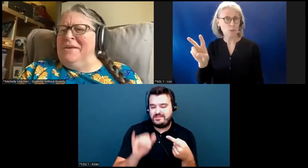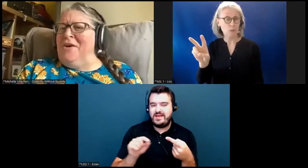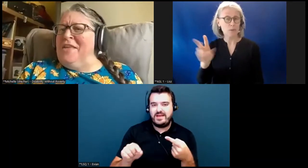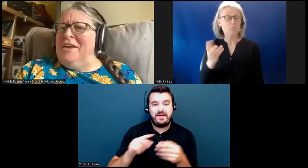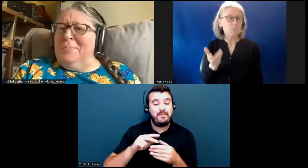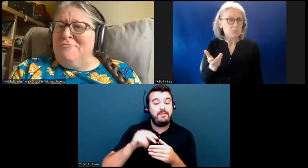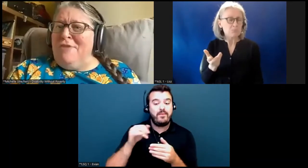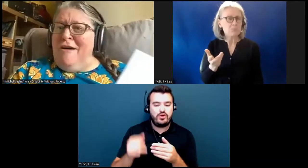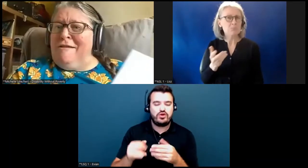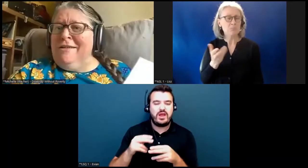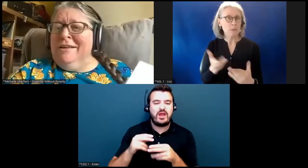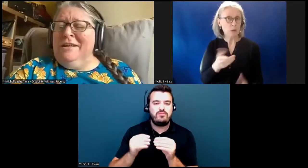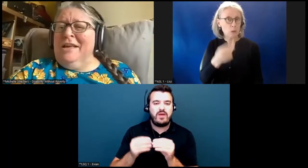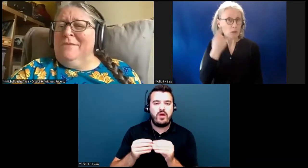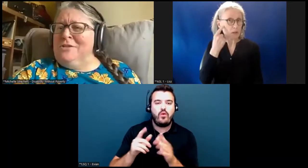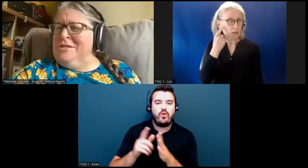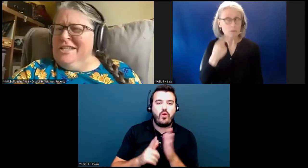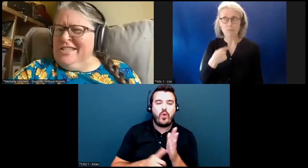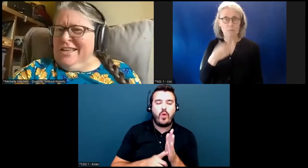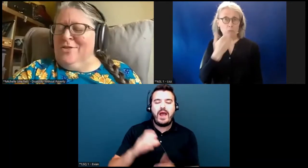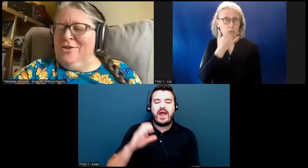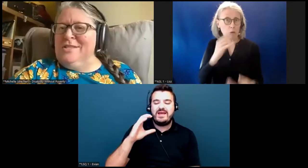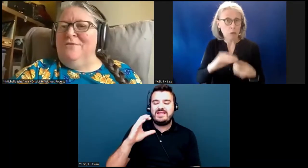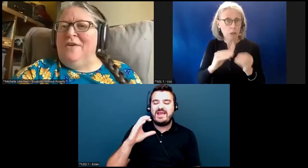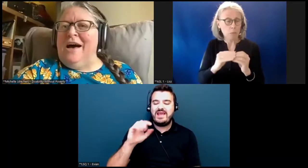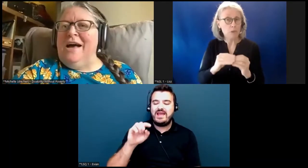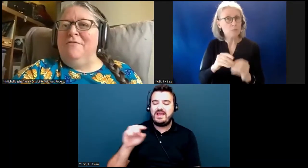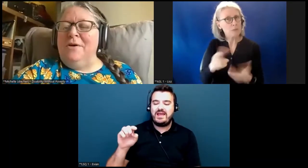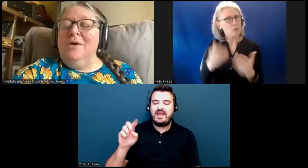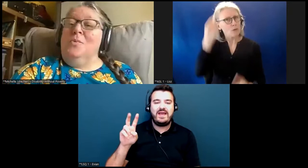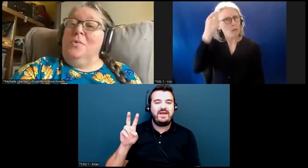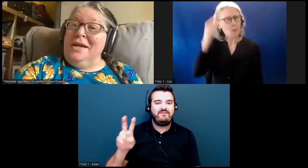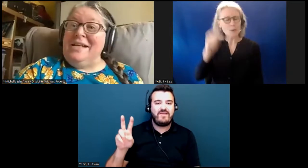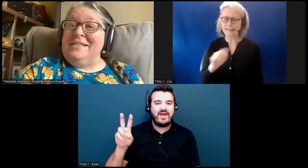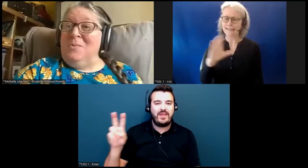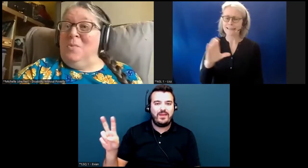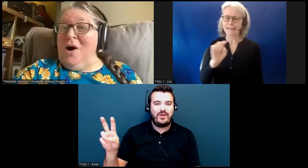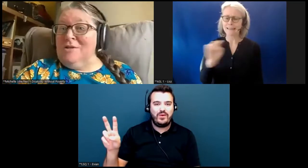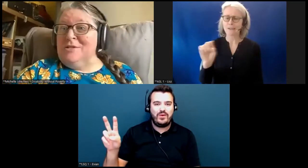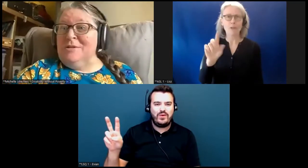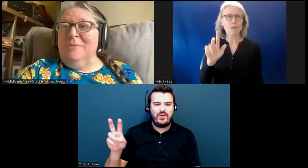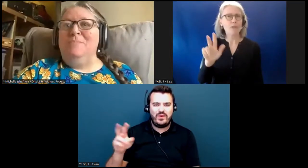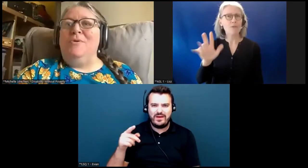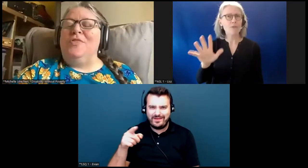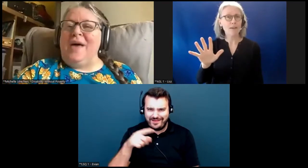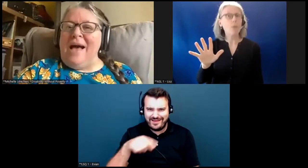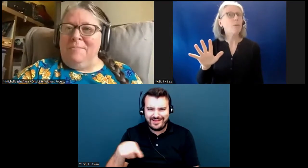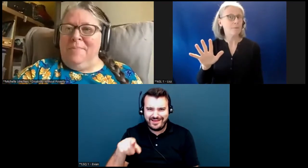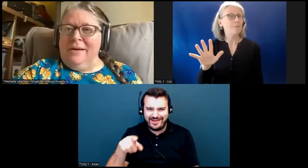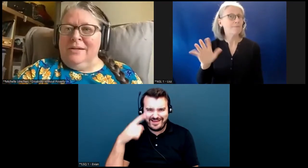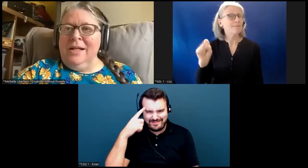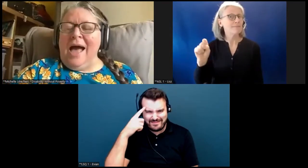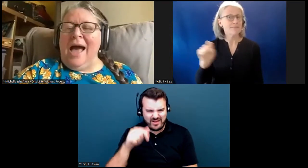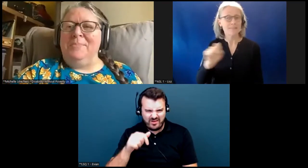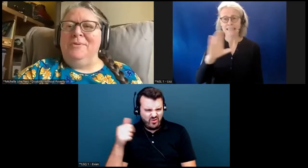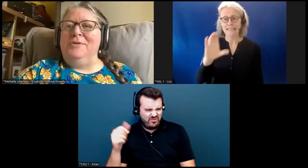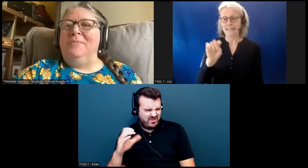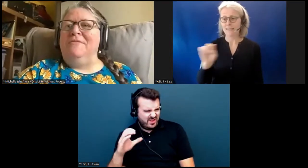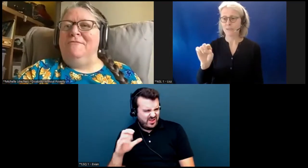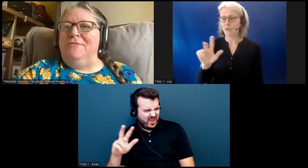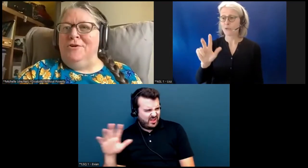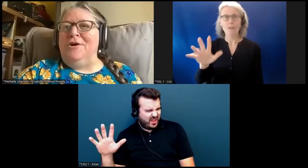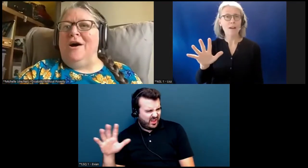I HAVE THAT NUMBER WRONG. WASN'T IT C35? WELL, YES, IT WAS. BUT THAT BILL HAPPENED BEFORE